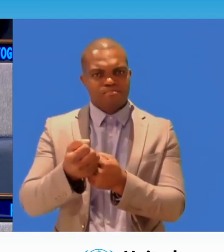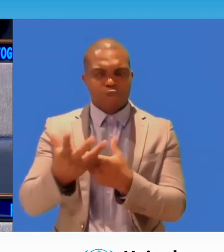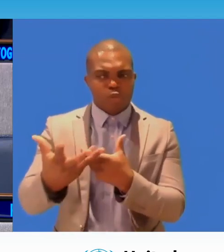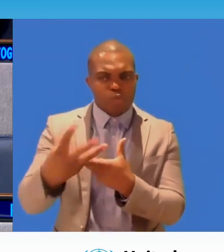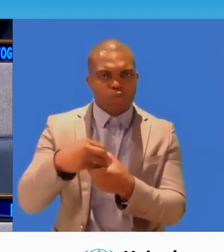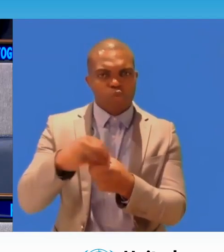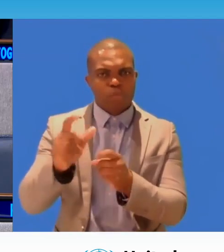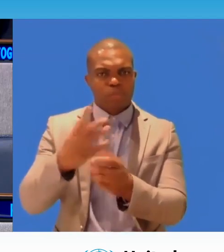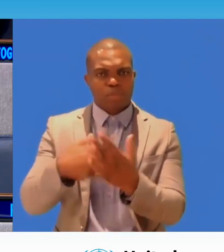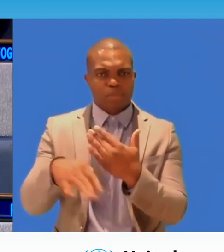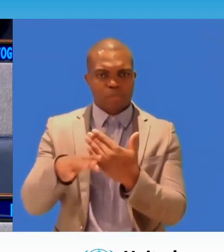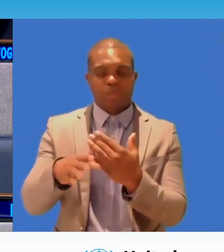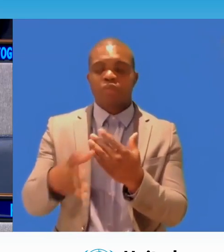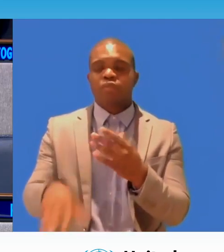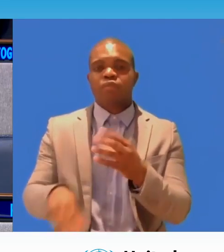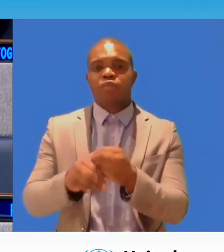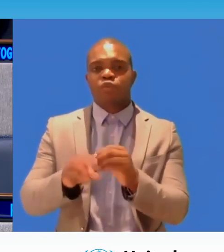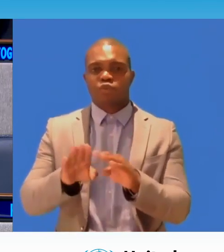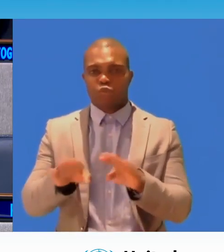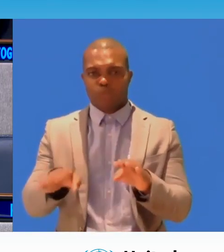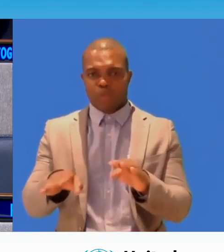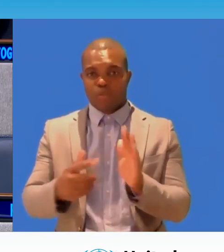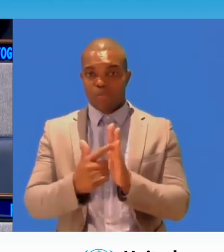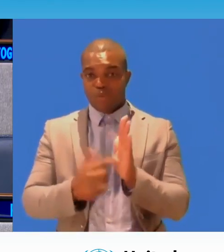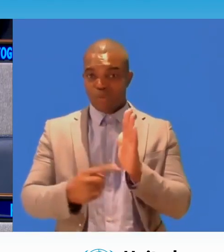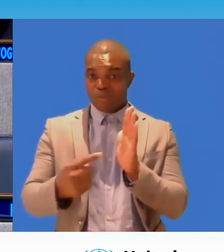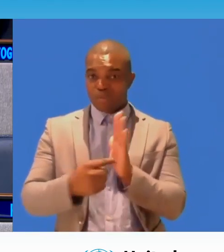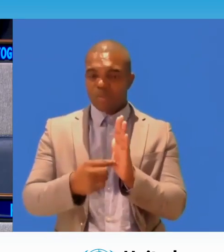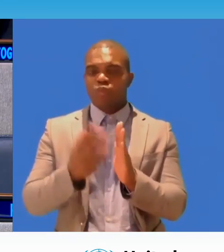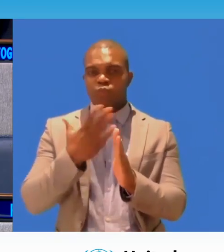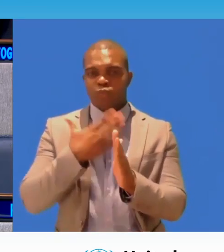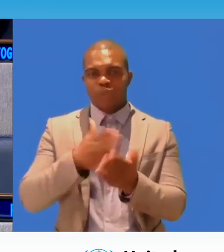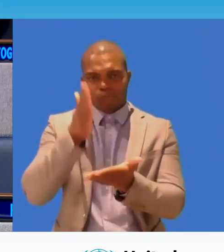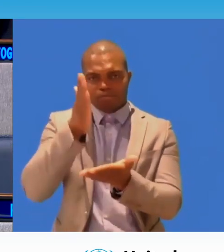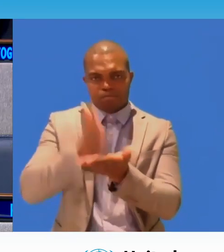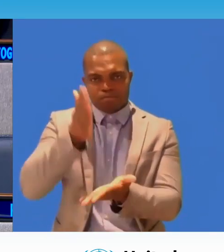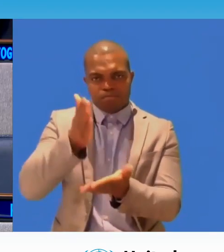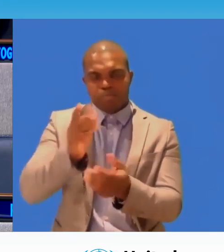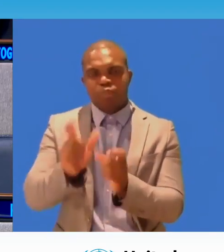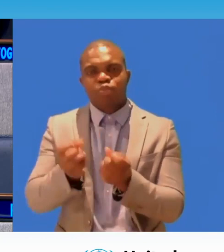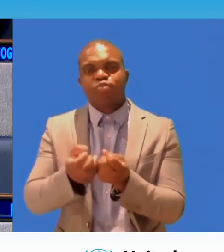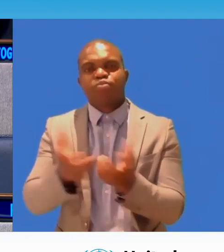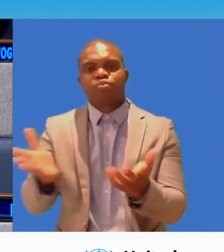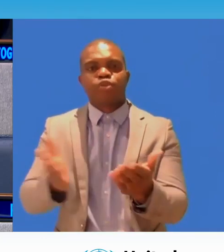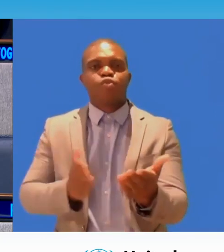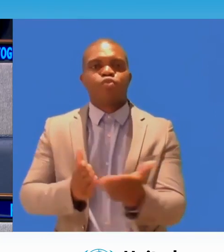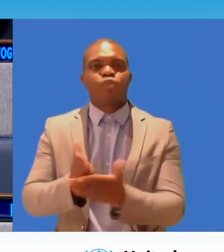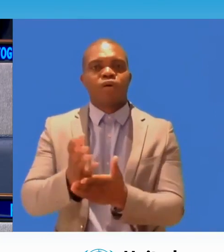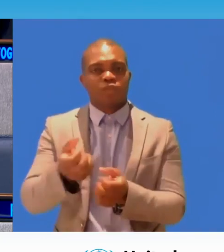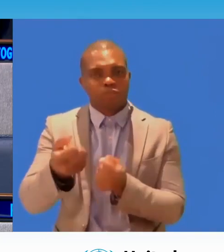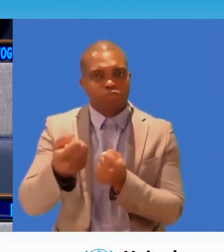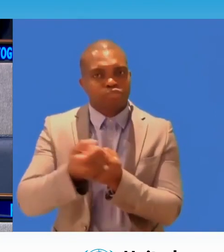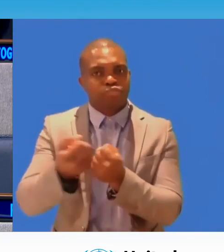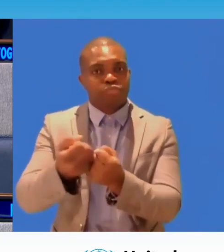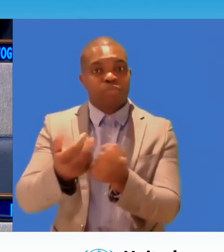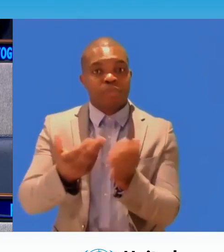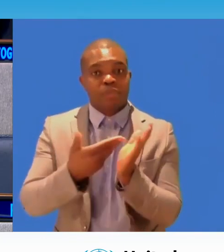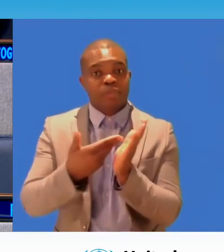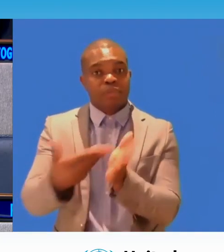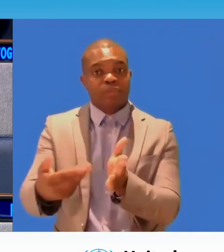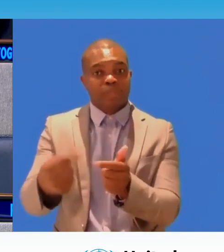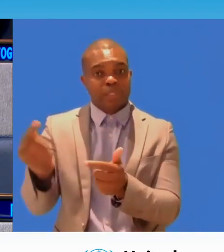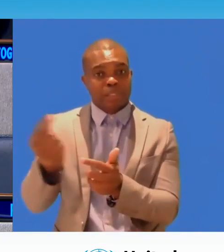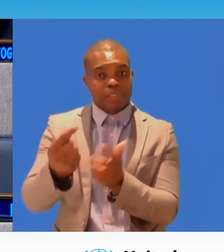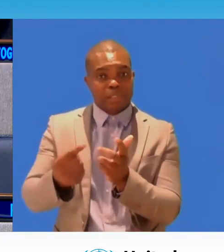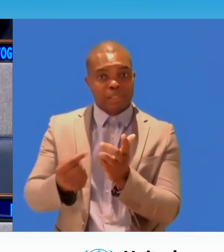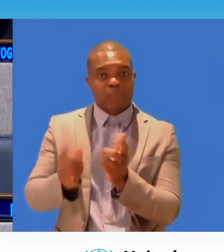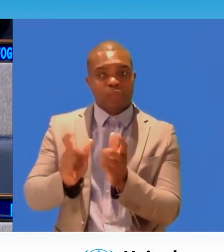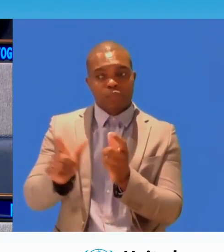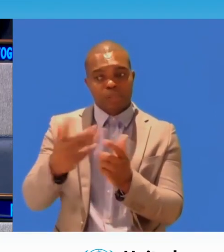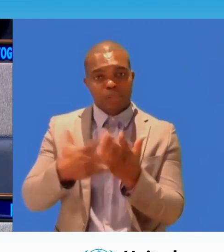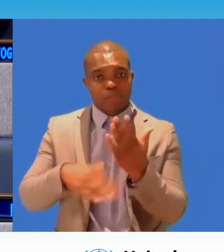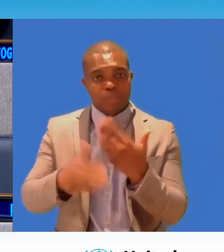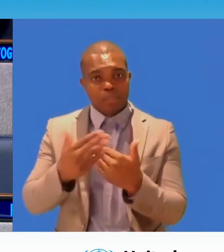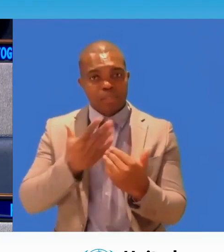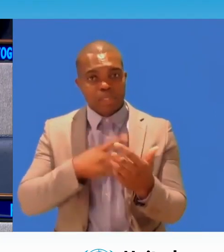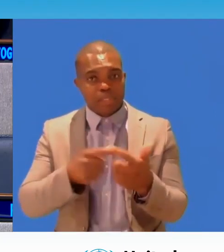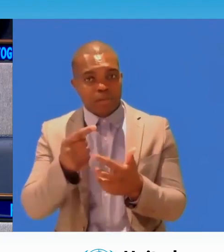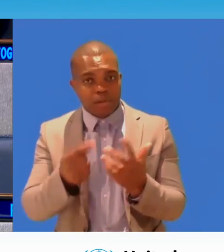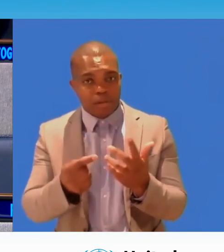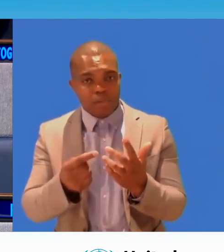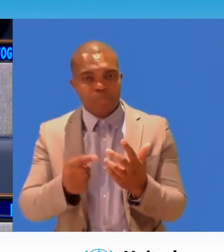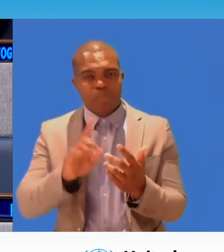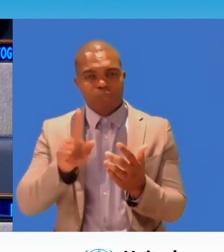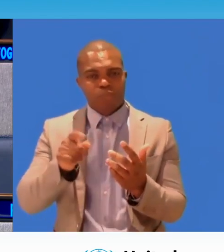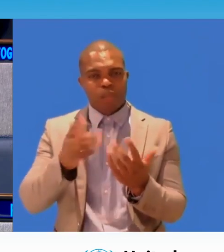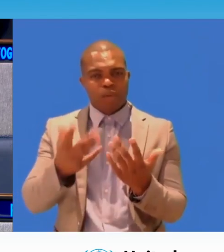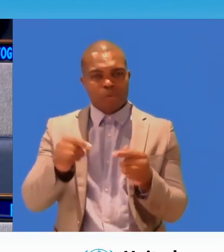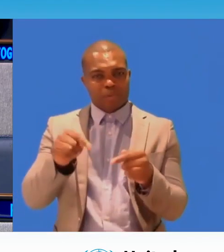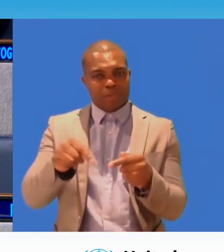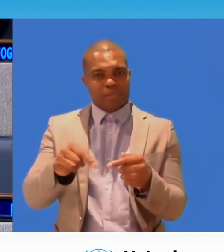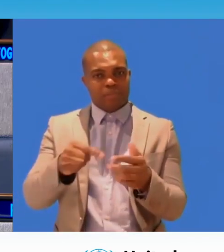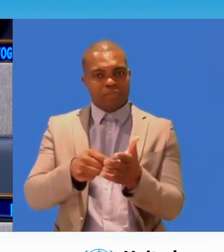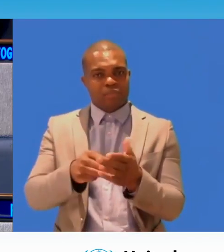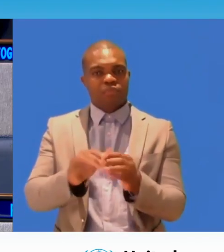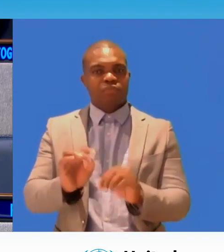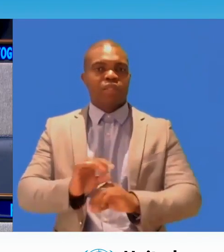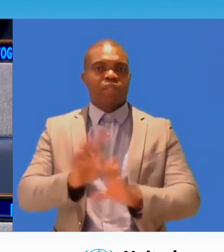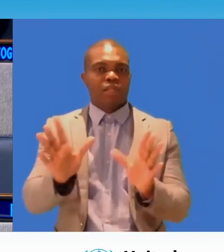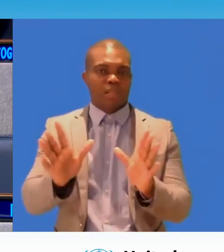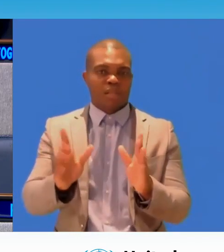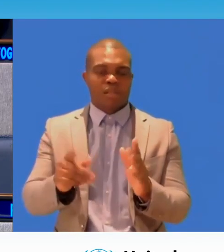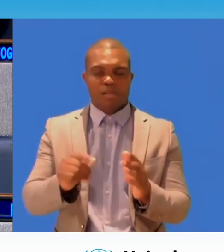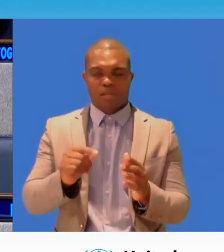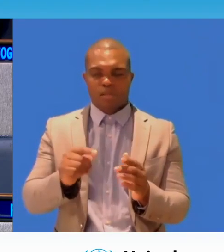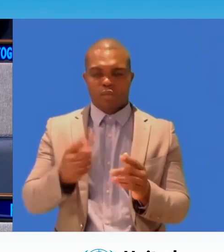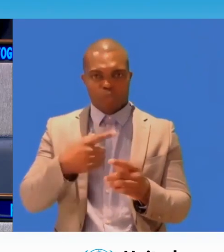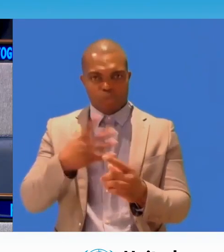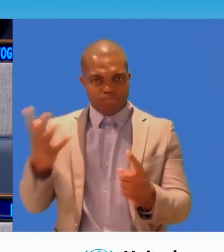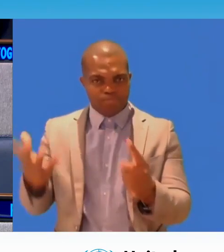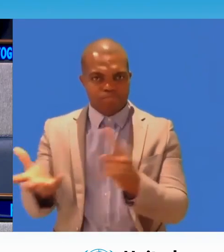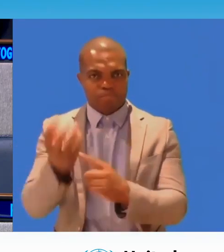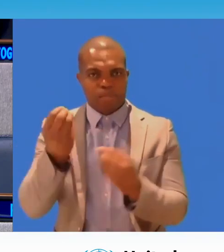for